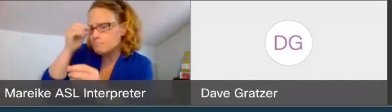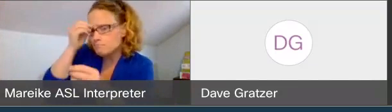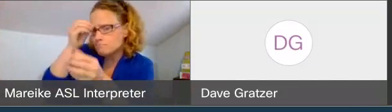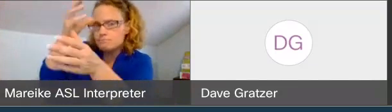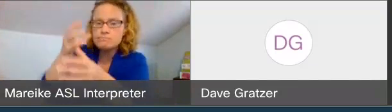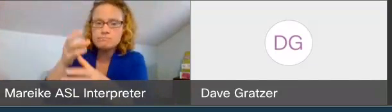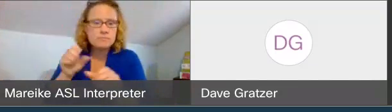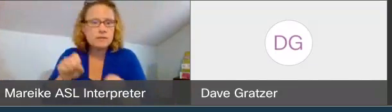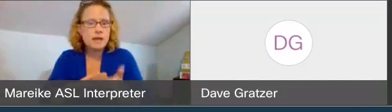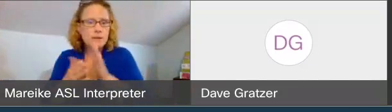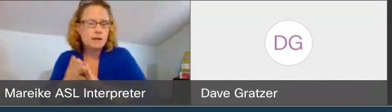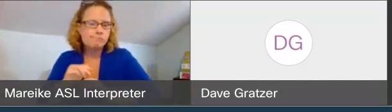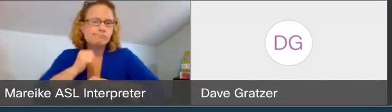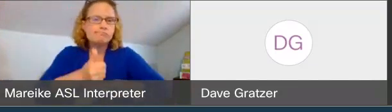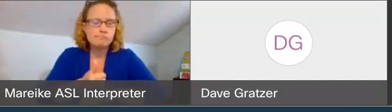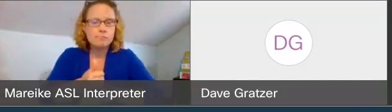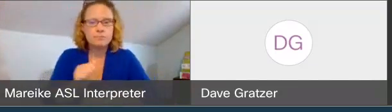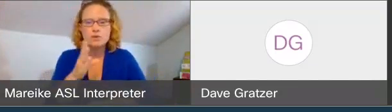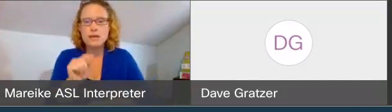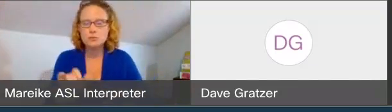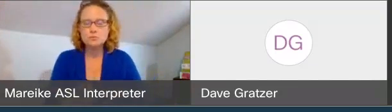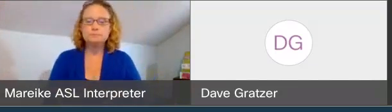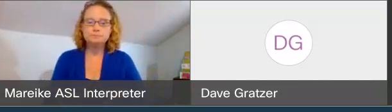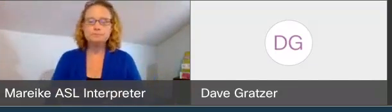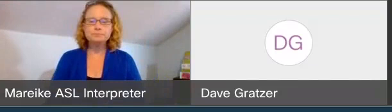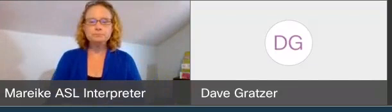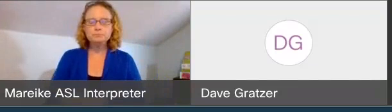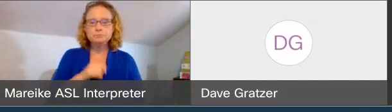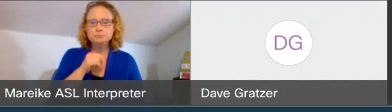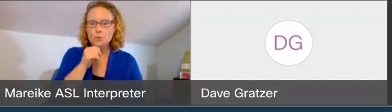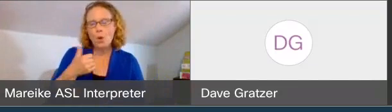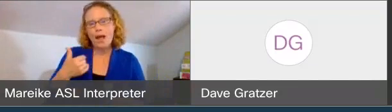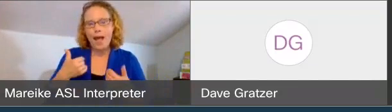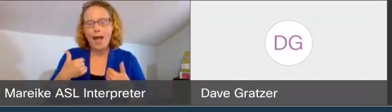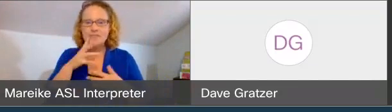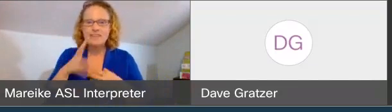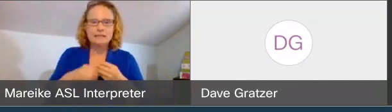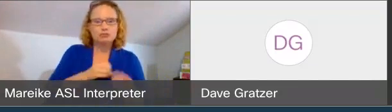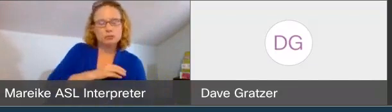also implement those practices they don't have the enhanced staffing, but